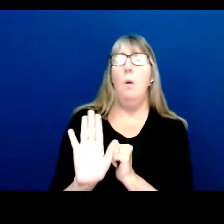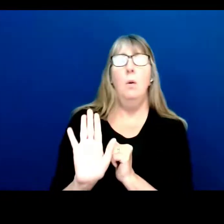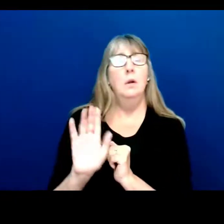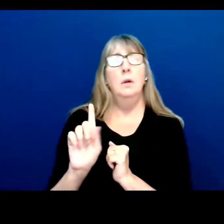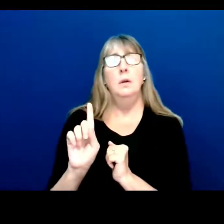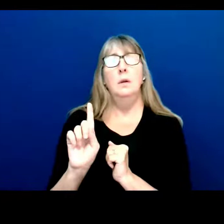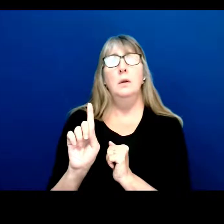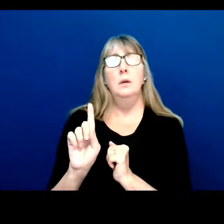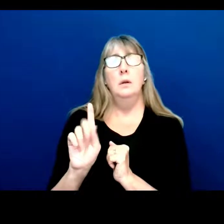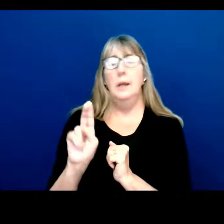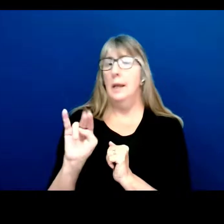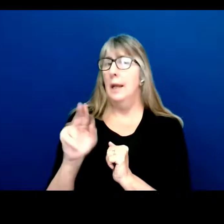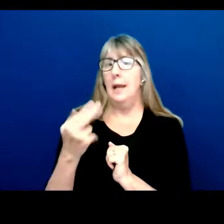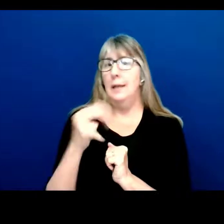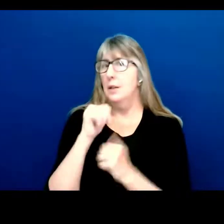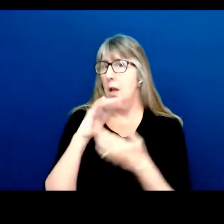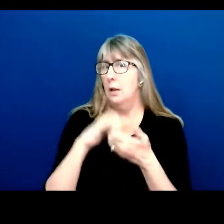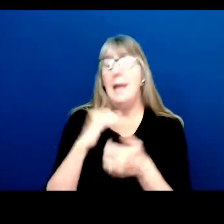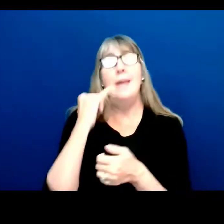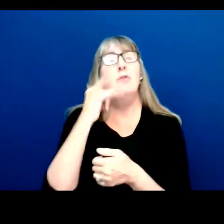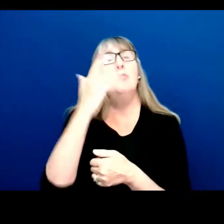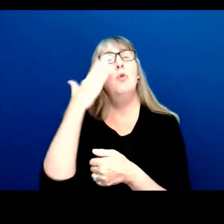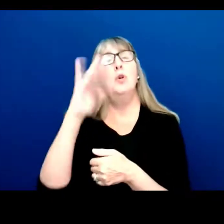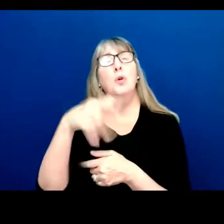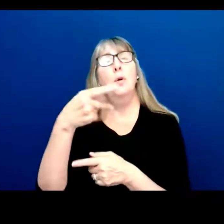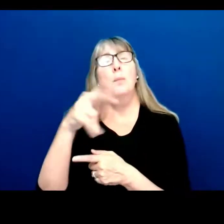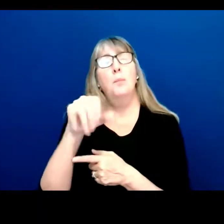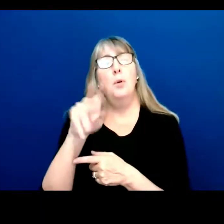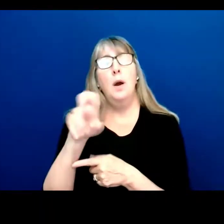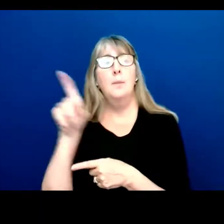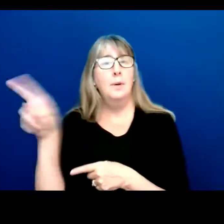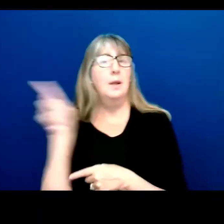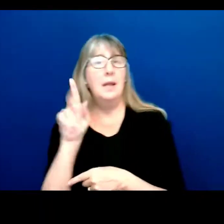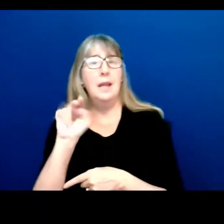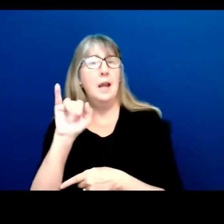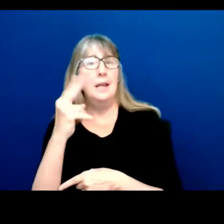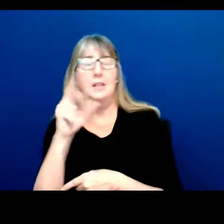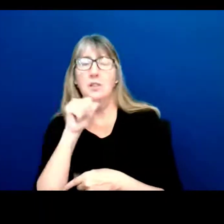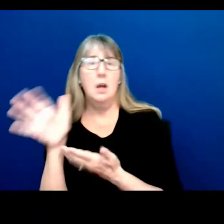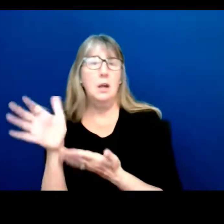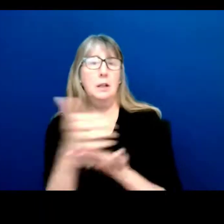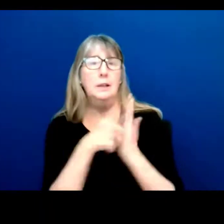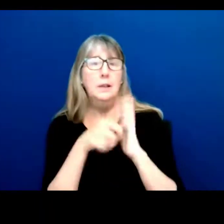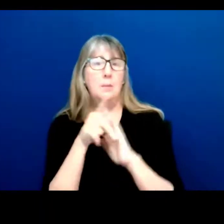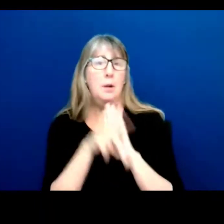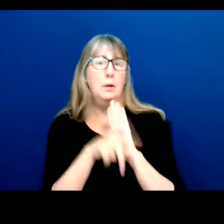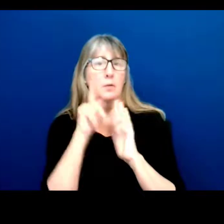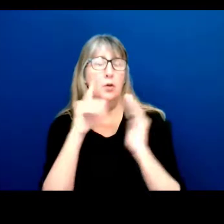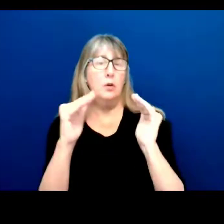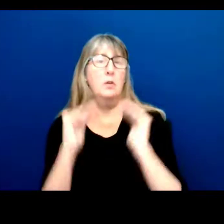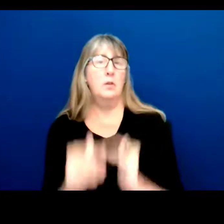If you know that you're going to be a prime, but NIH is not collecting policies for subrecipient Institutions.